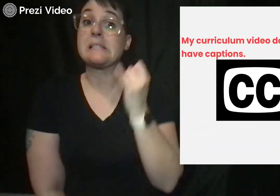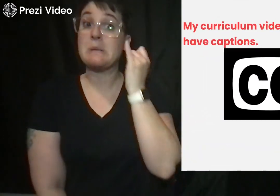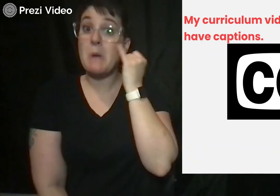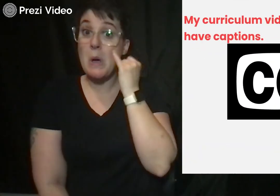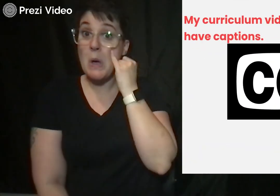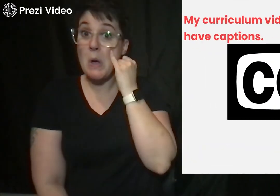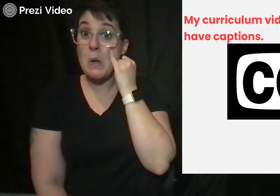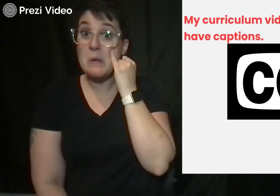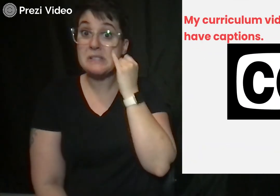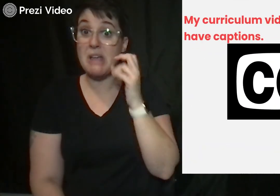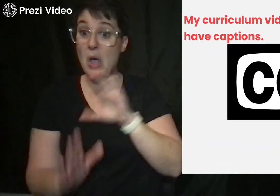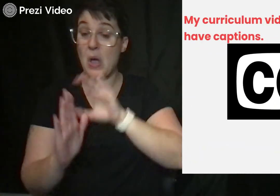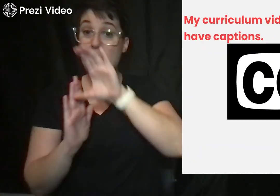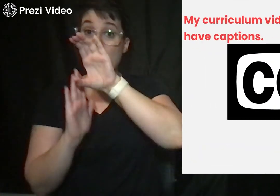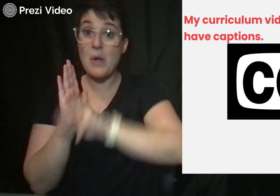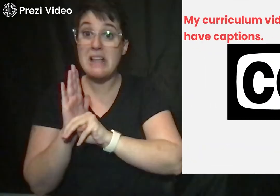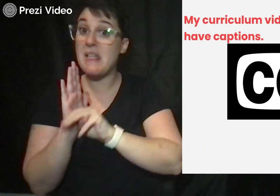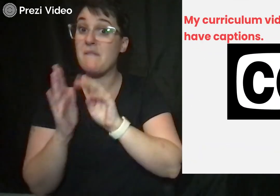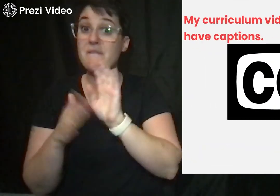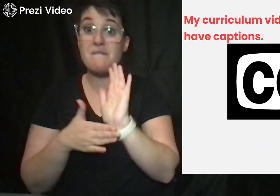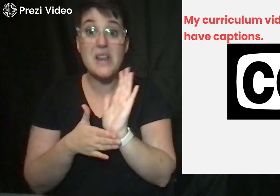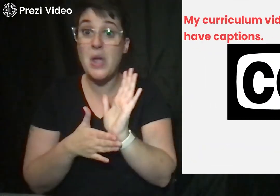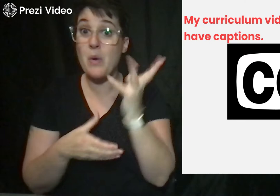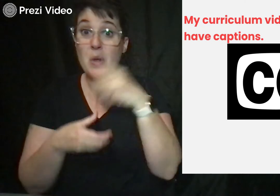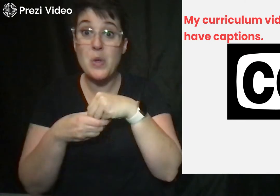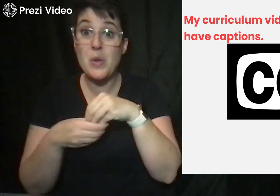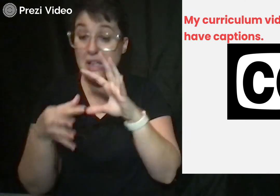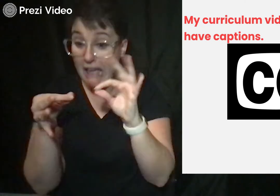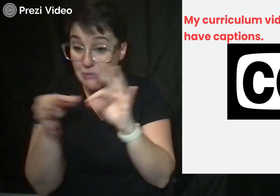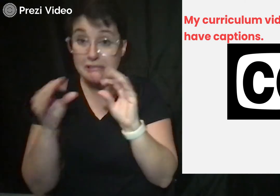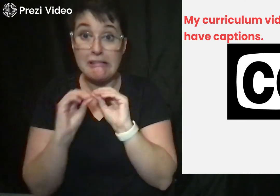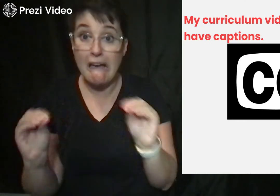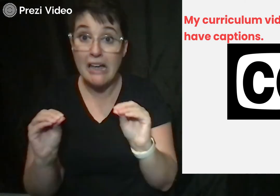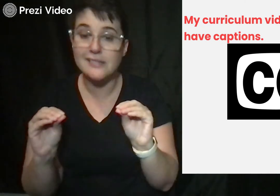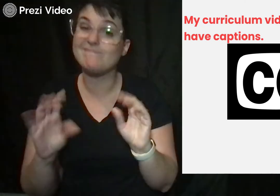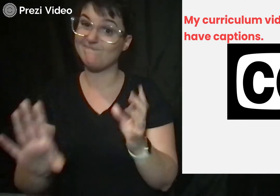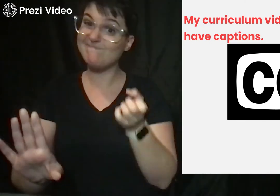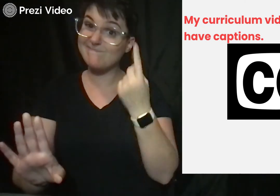Suppose your curriculum video doesn’t have captions.